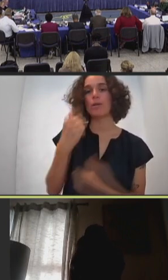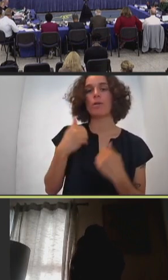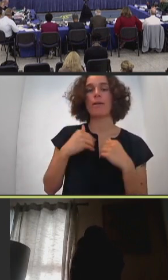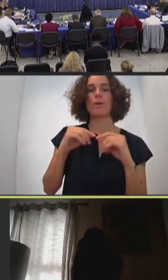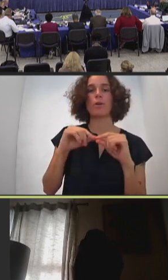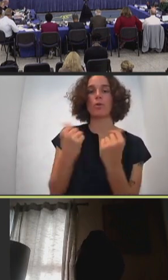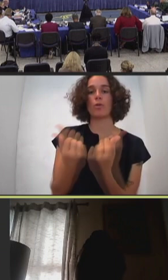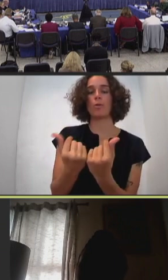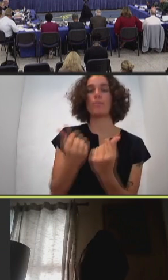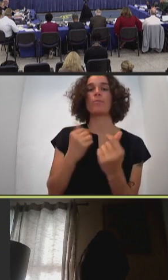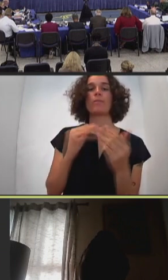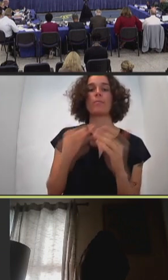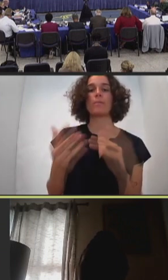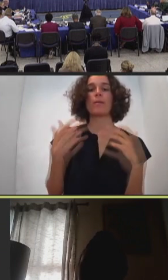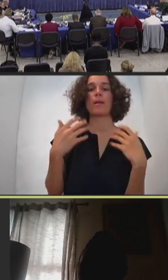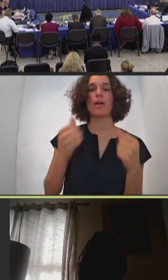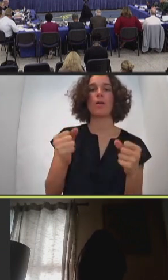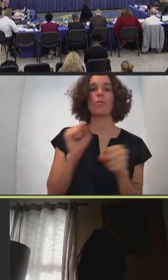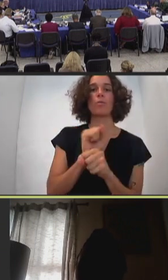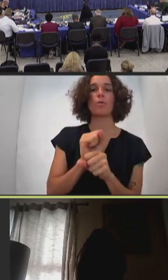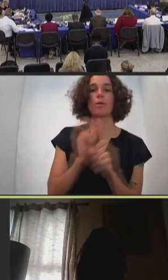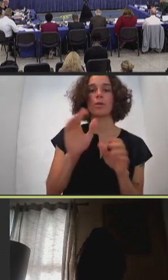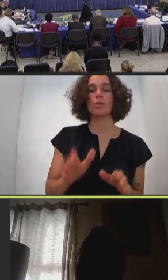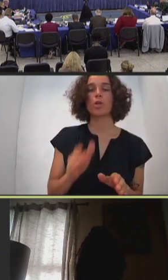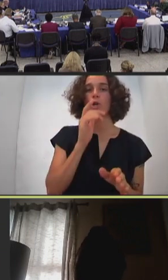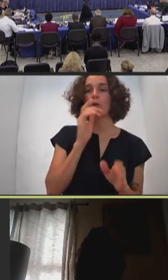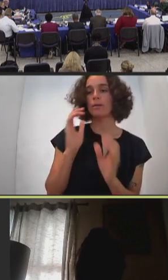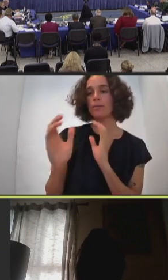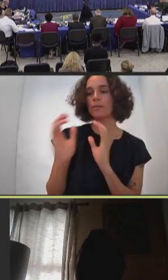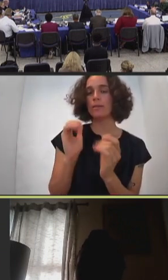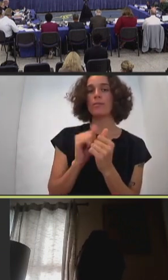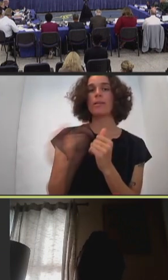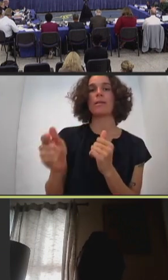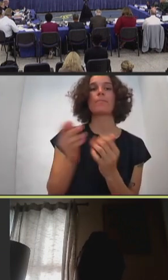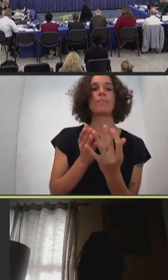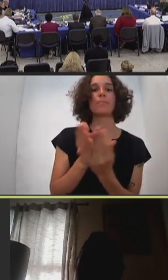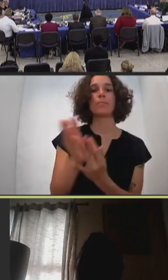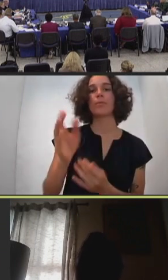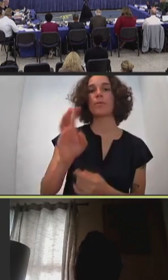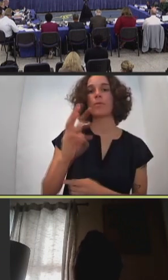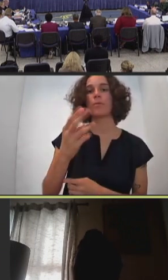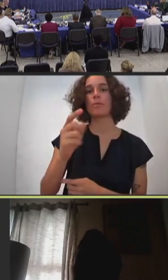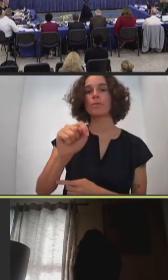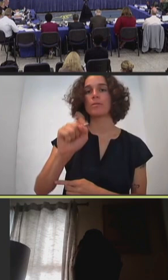community health workers who communicate with them on WhatsApp and keep in touch with them